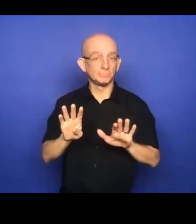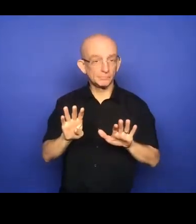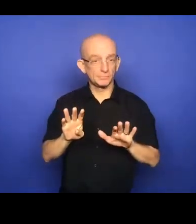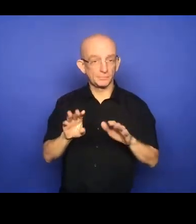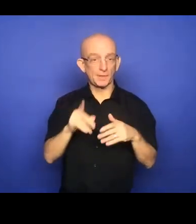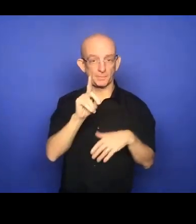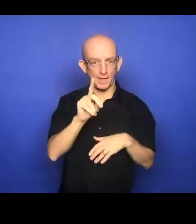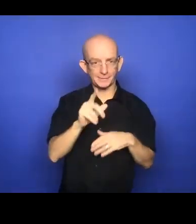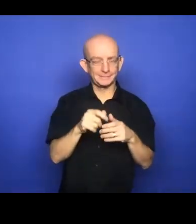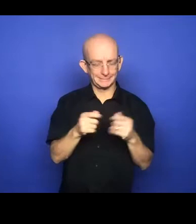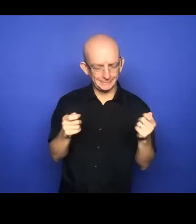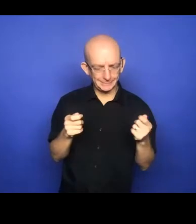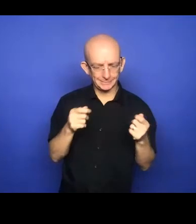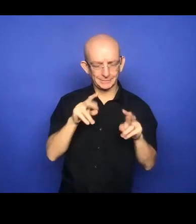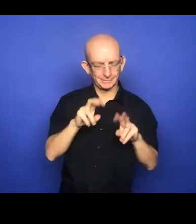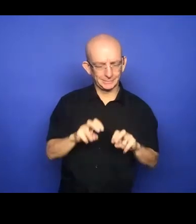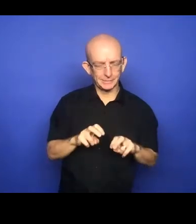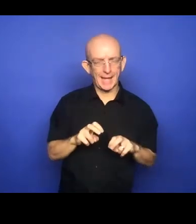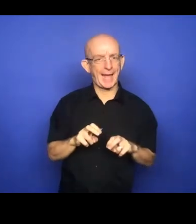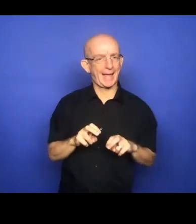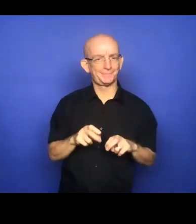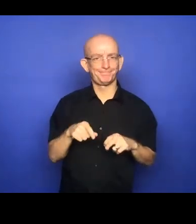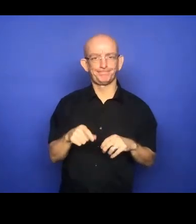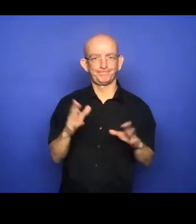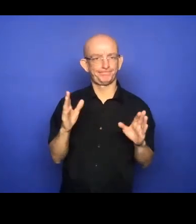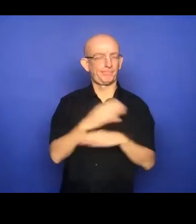data. It has not adequately informed the design